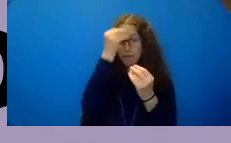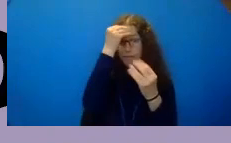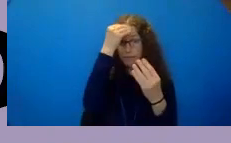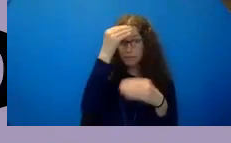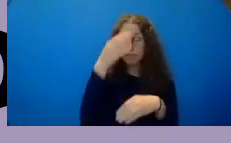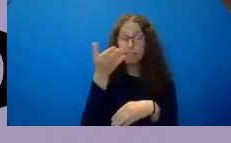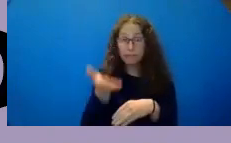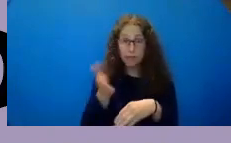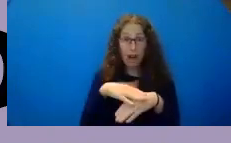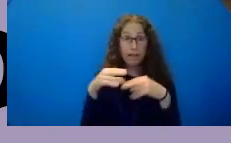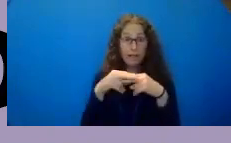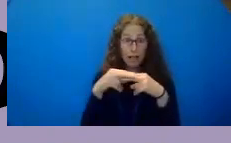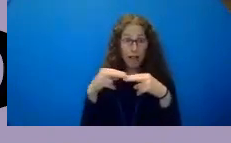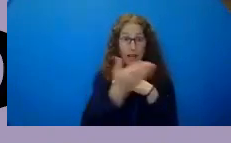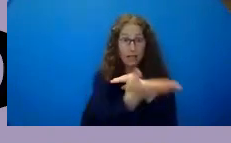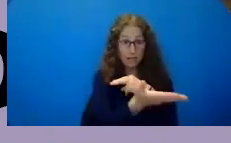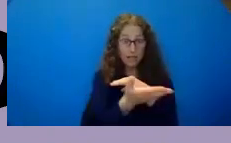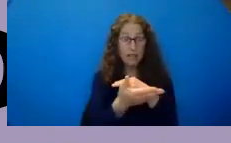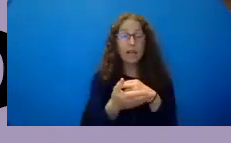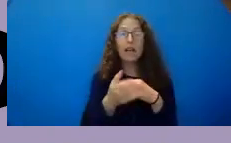IF THAT'S THE CASE, SEEING NO FURTHER QUESTIONS, THEN, JUST